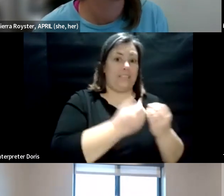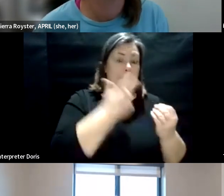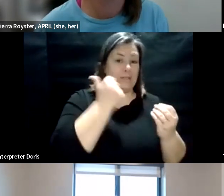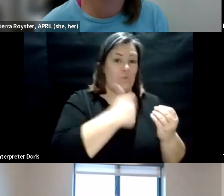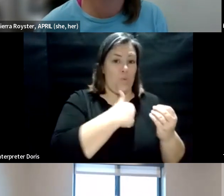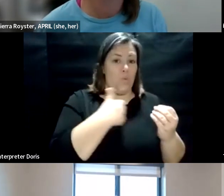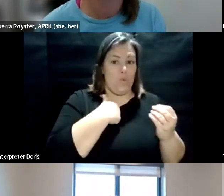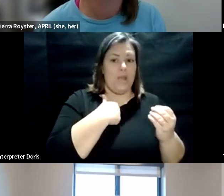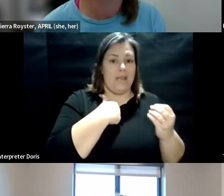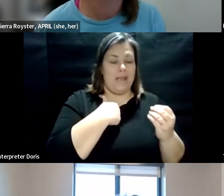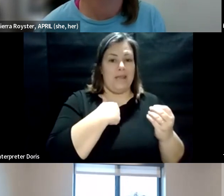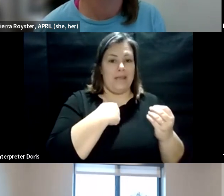So I really took that as, you know a really proud moment for our organization.